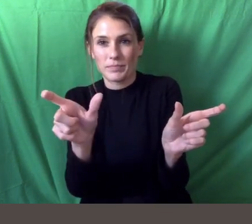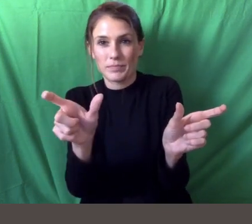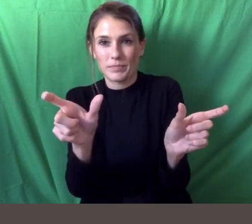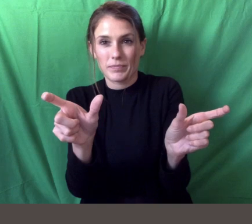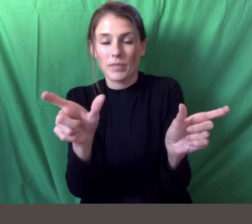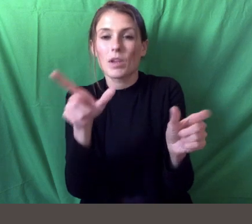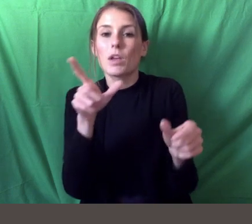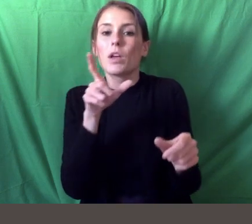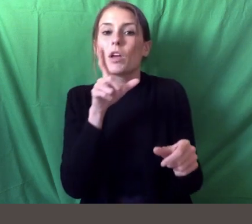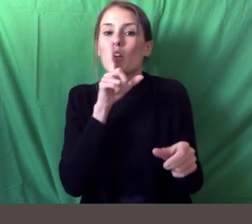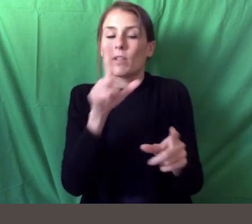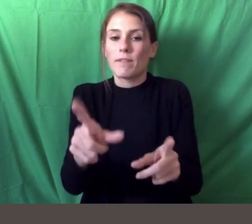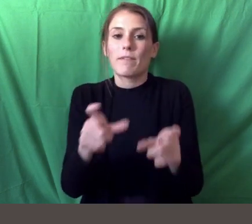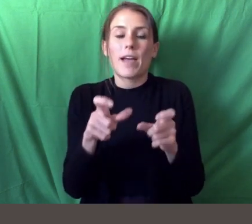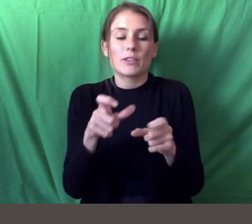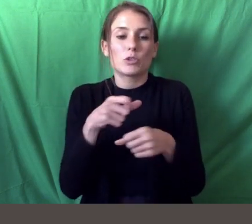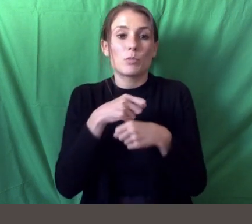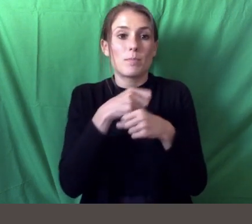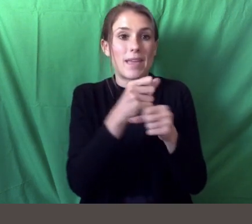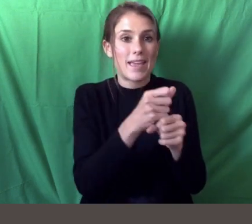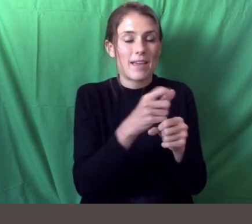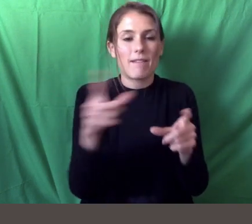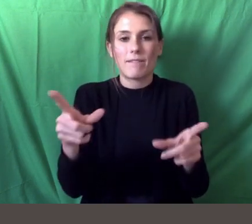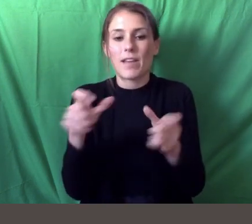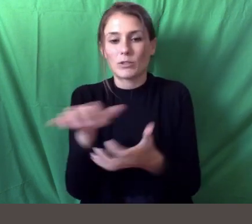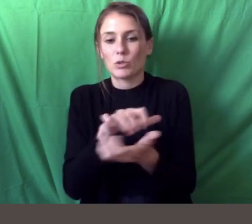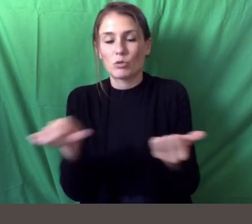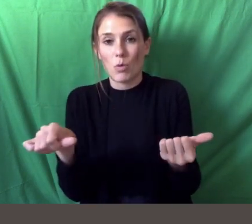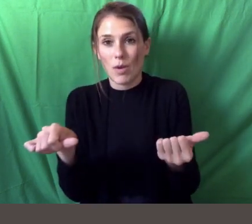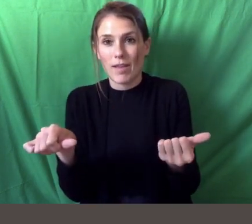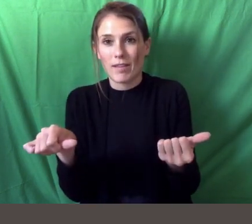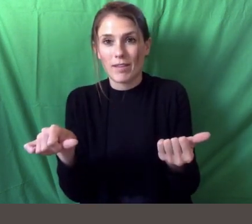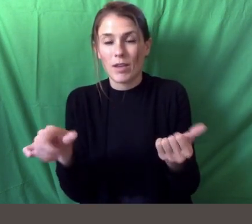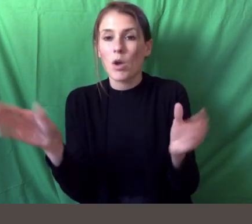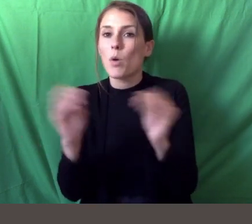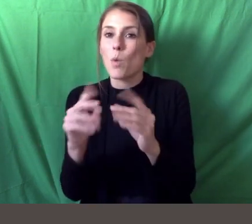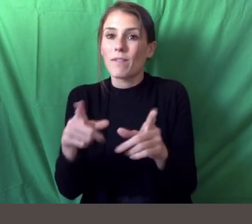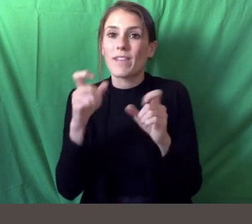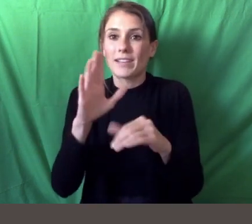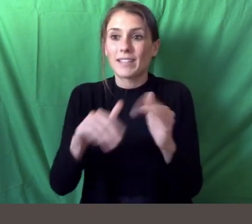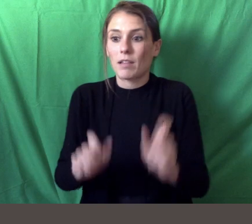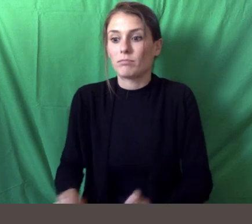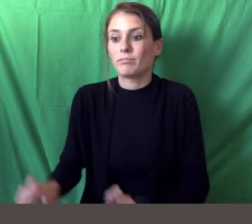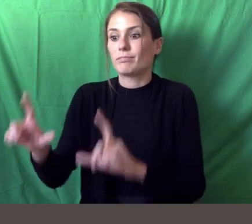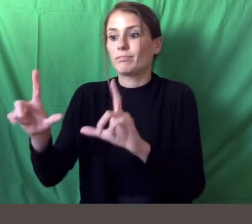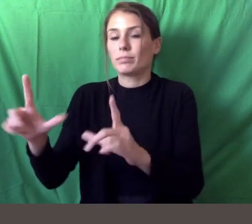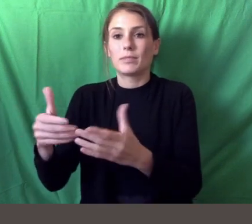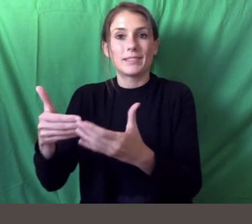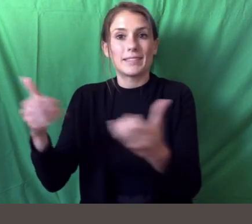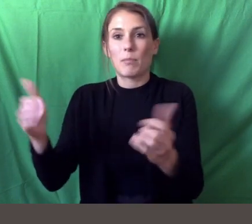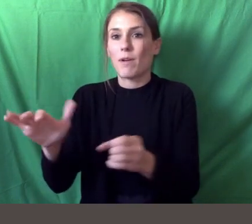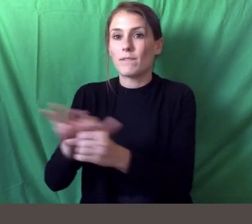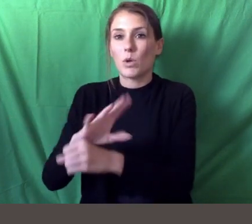It is very fast to create and destroy, much faster than a full browser instance.